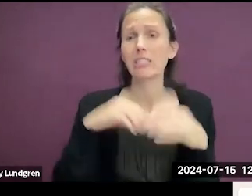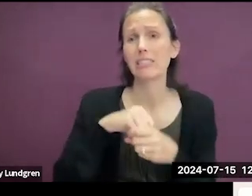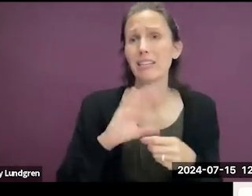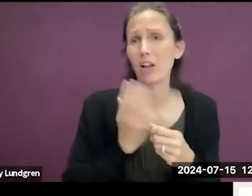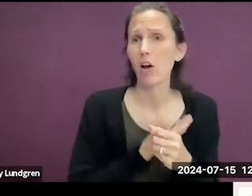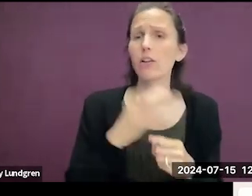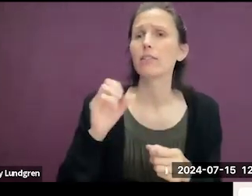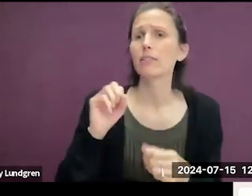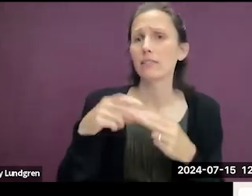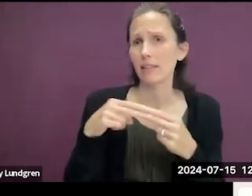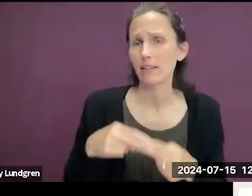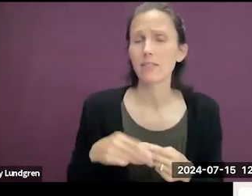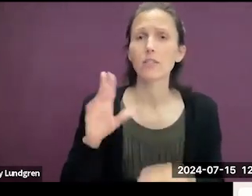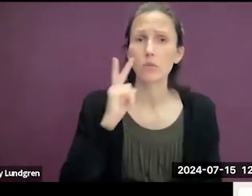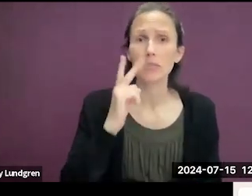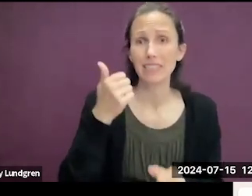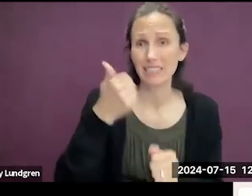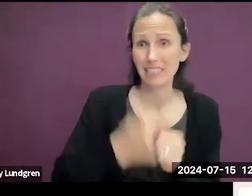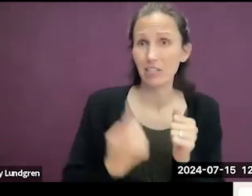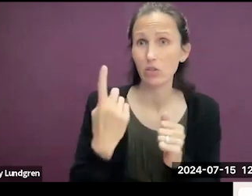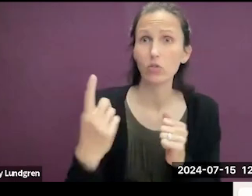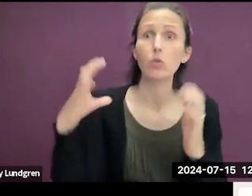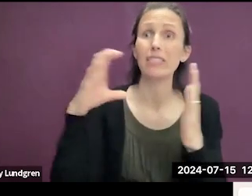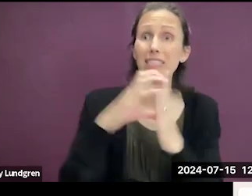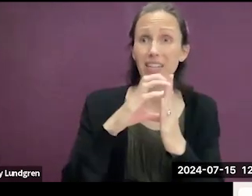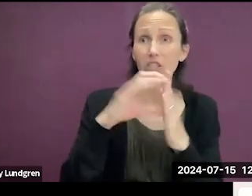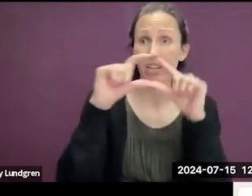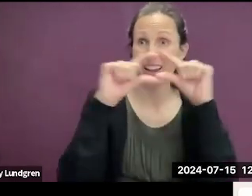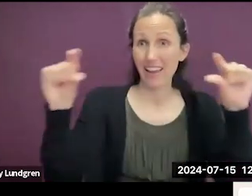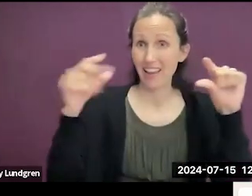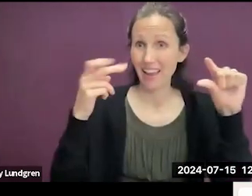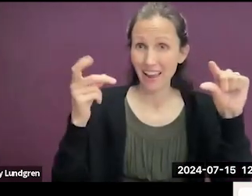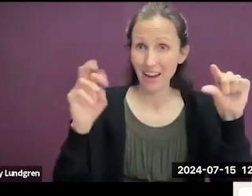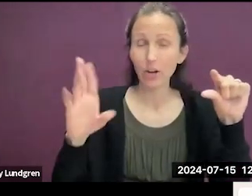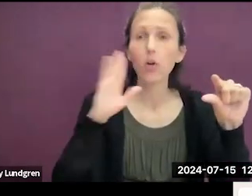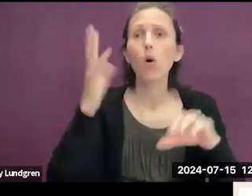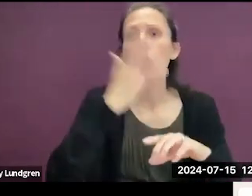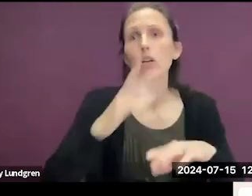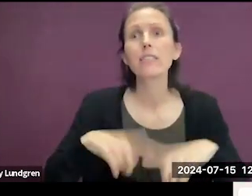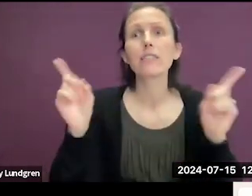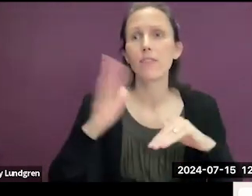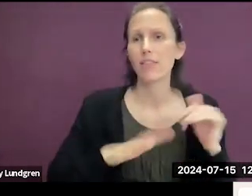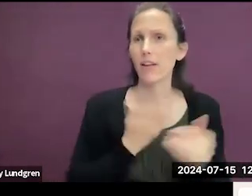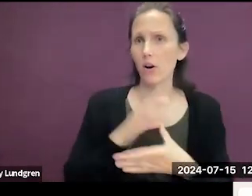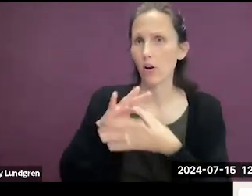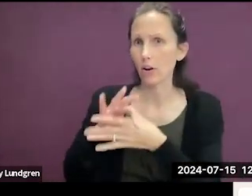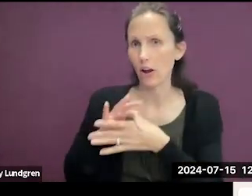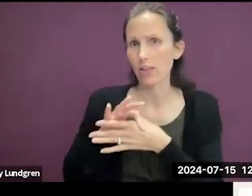You'll see each new section header of mine looks vastly different than my content slides, so we know when we're switching directions.